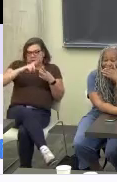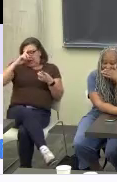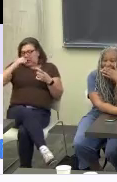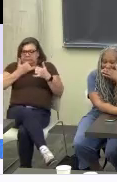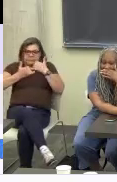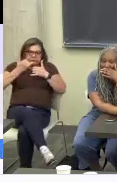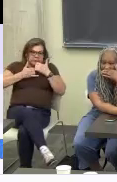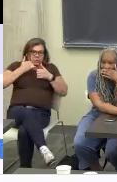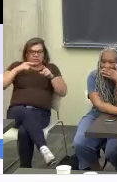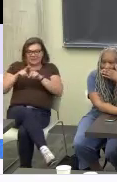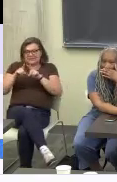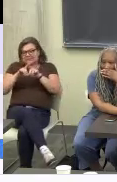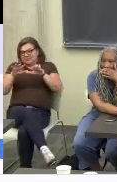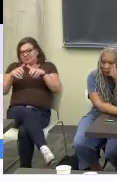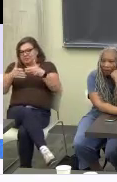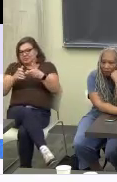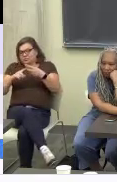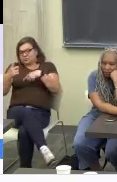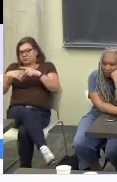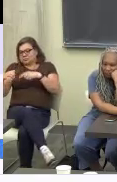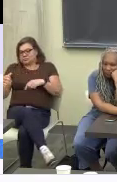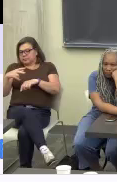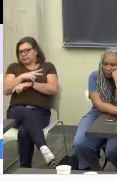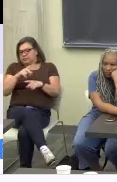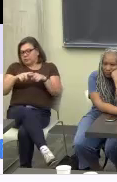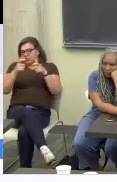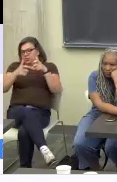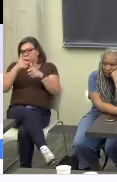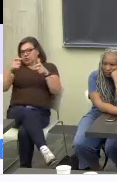struggles with other groups, which I think kind of comes back question of the question of